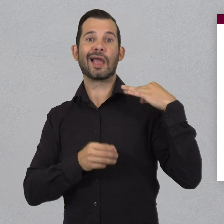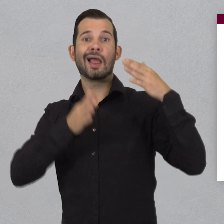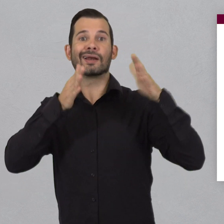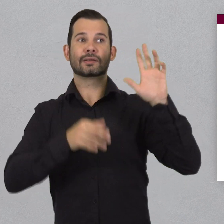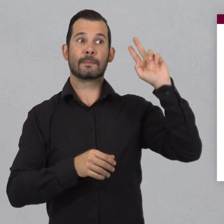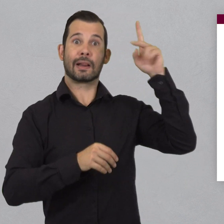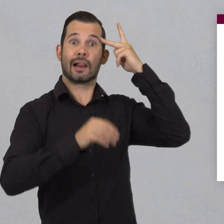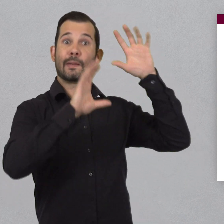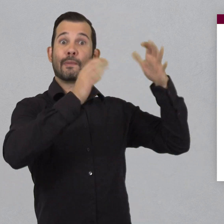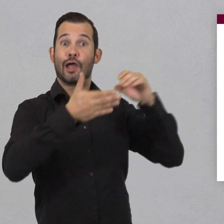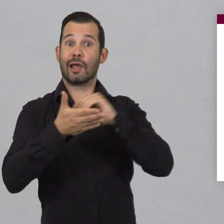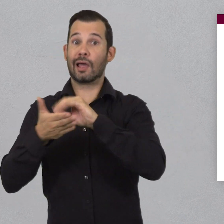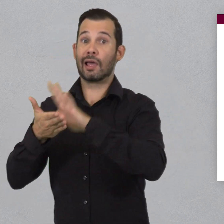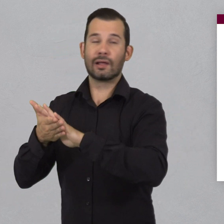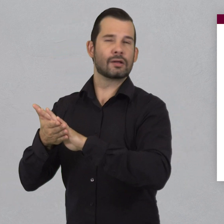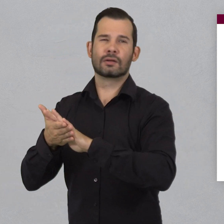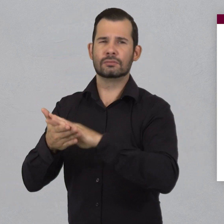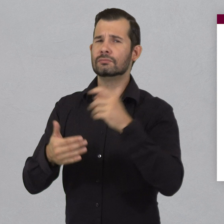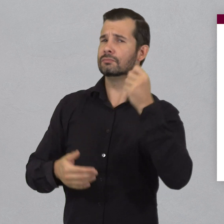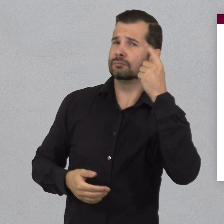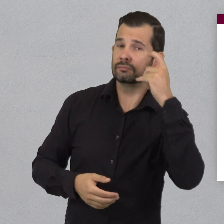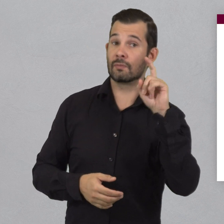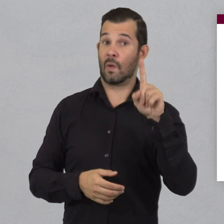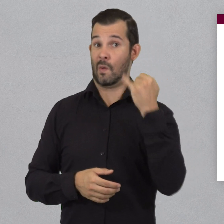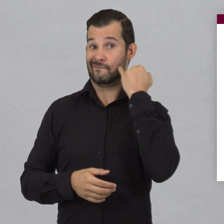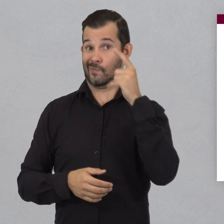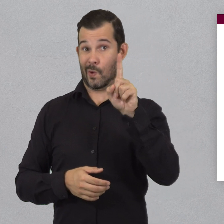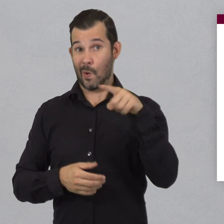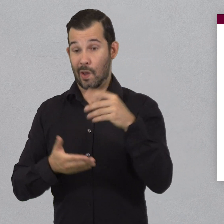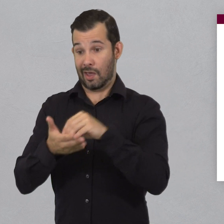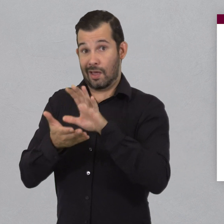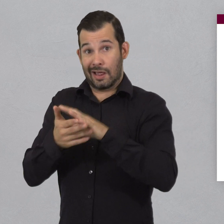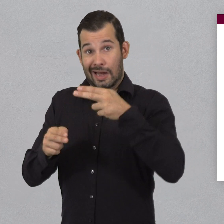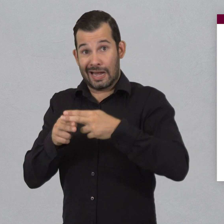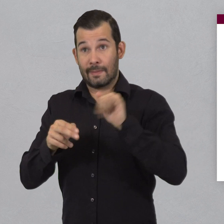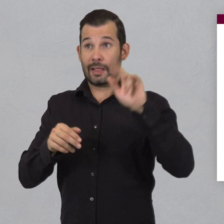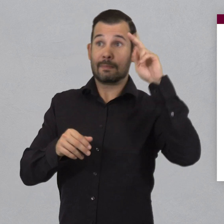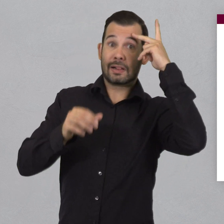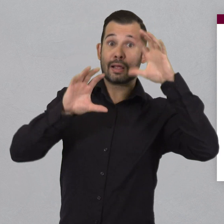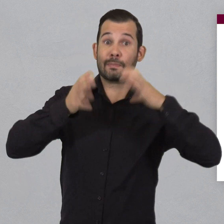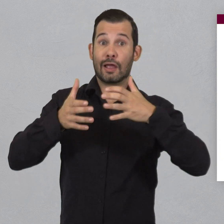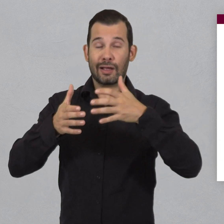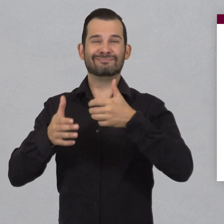the candidate’s political party. However, if you write only the name of a political party,